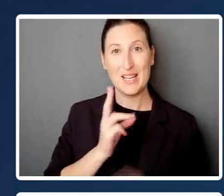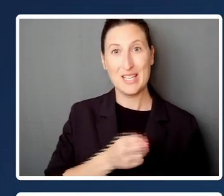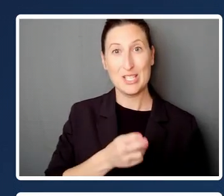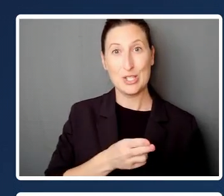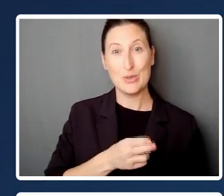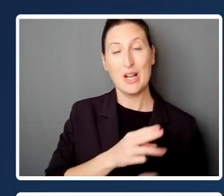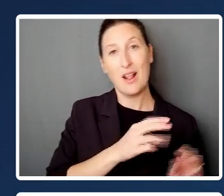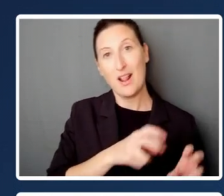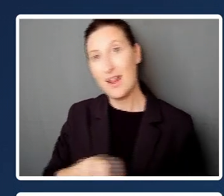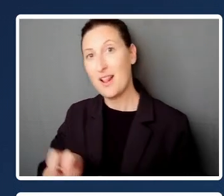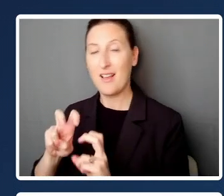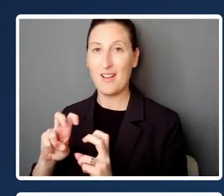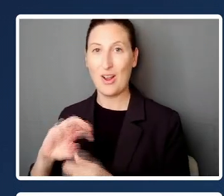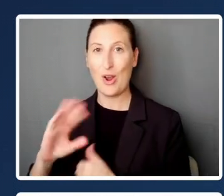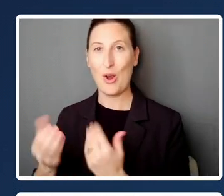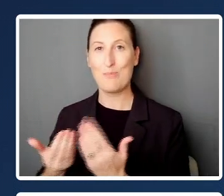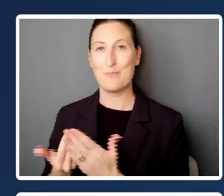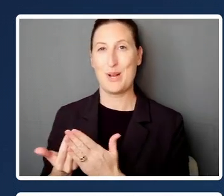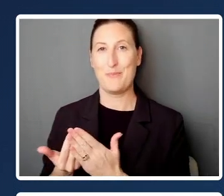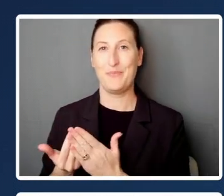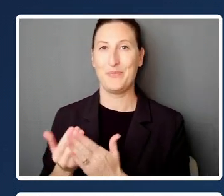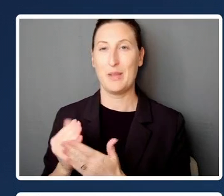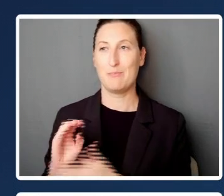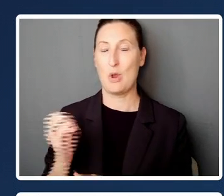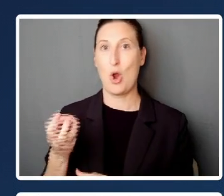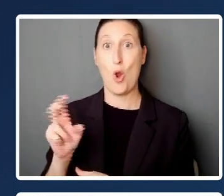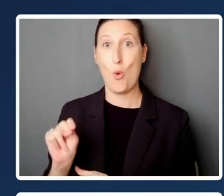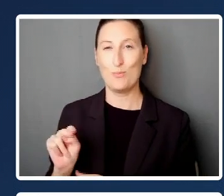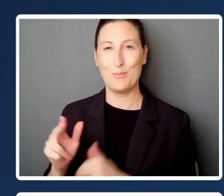So, at the Postal Museum, we explore all aspects of postal history, which includes mail,